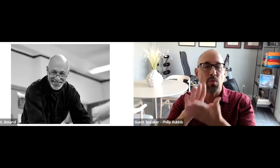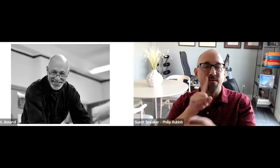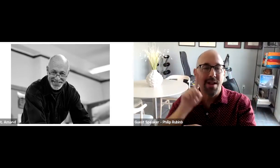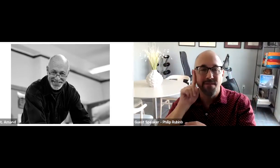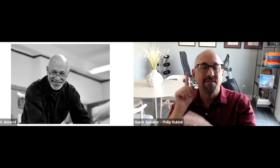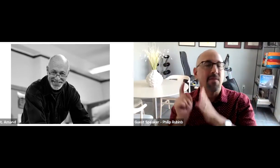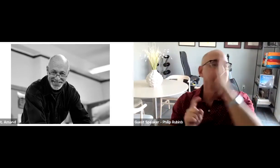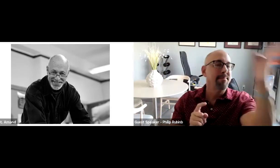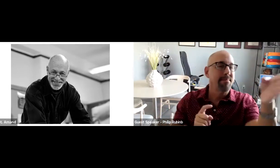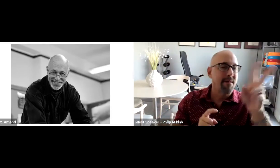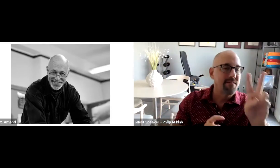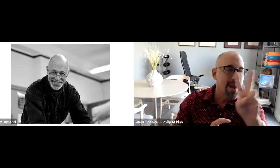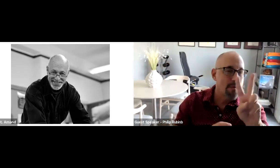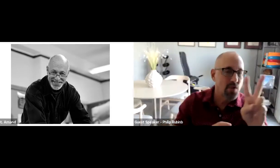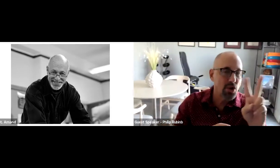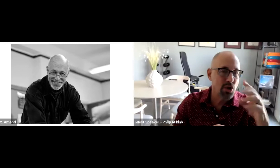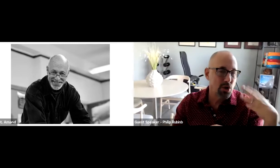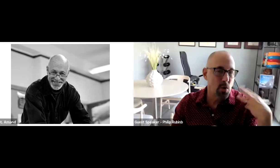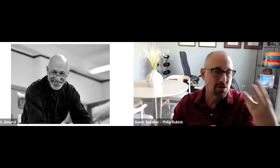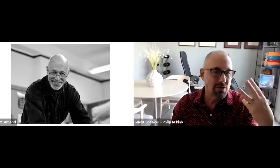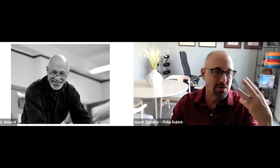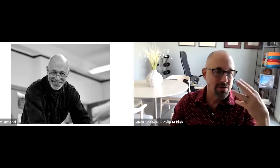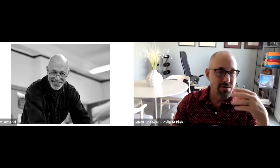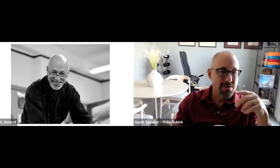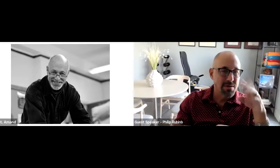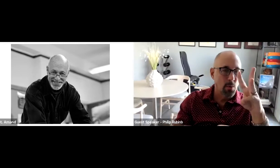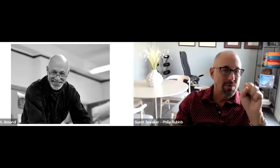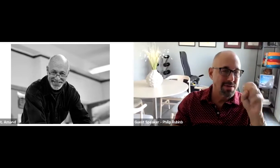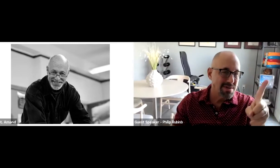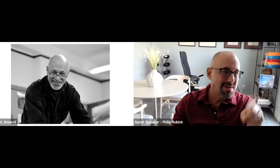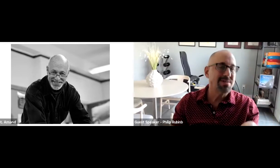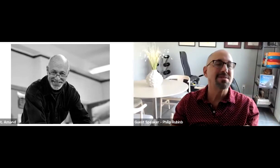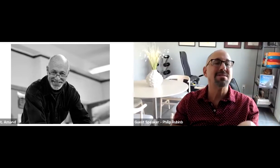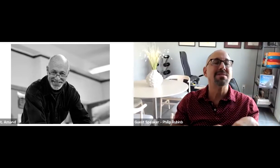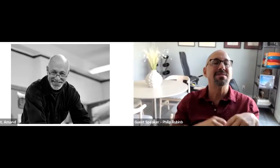an artist in residence. He was at the Rochester school for the Deaf, and then he was